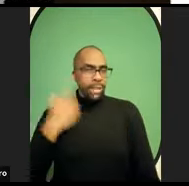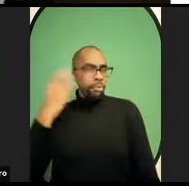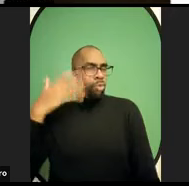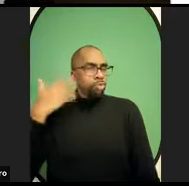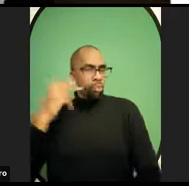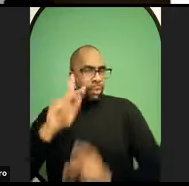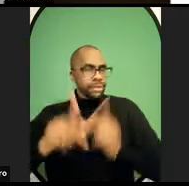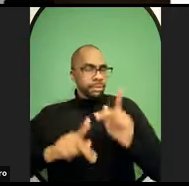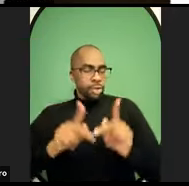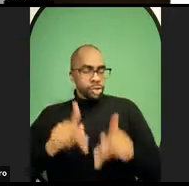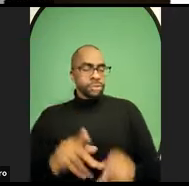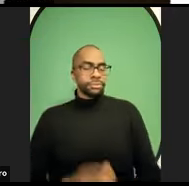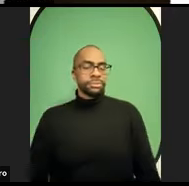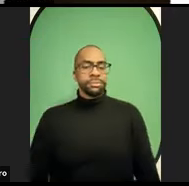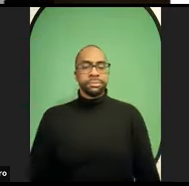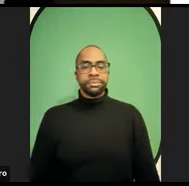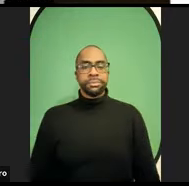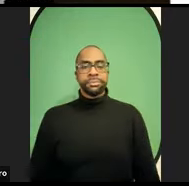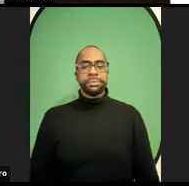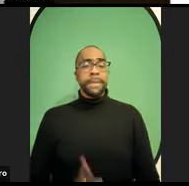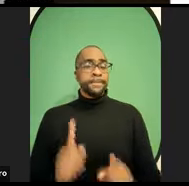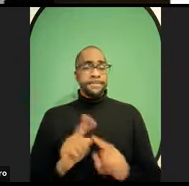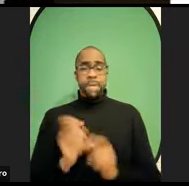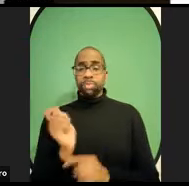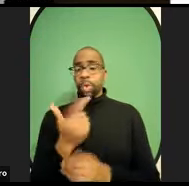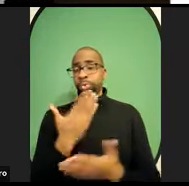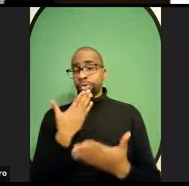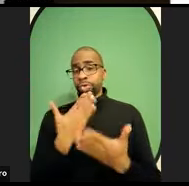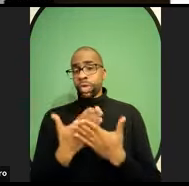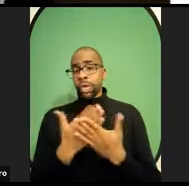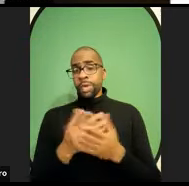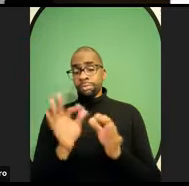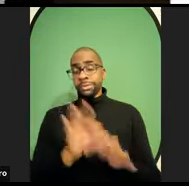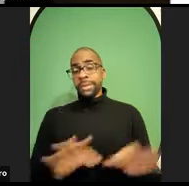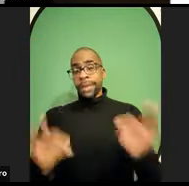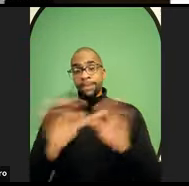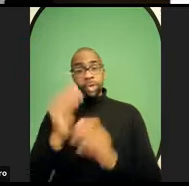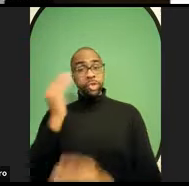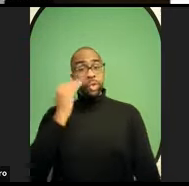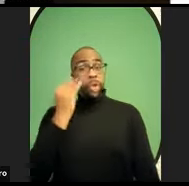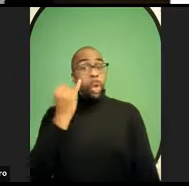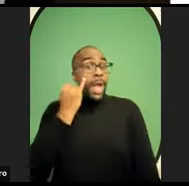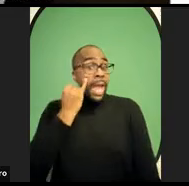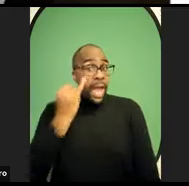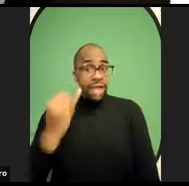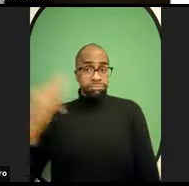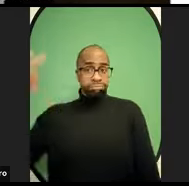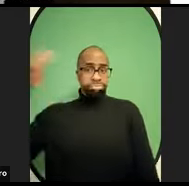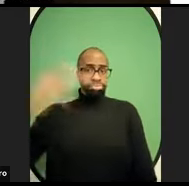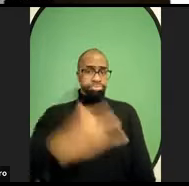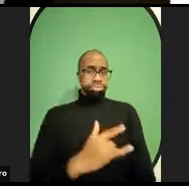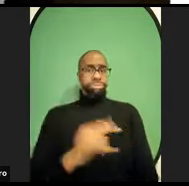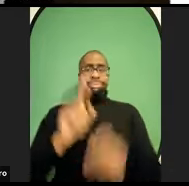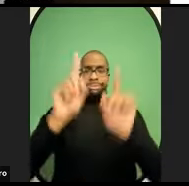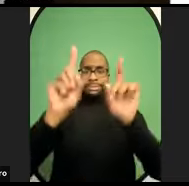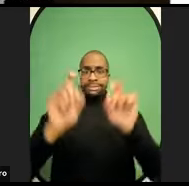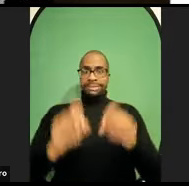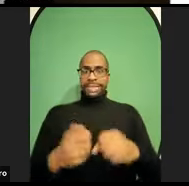I'm a crazy person, and. And, and and all is good And, and and all is good. It's important to know. But if that if that test when you come back as positive it's important